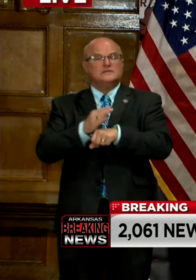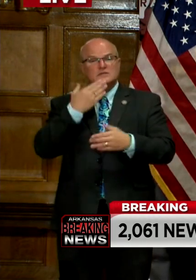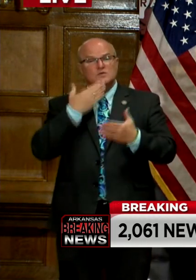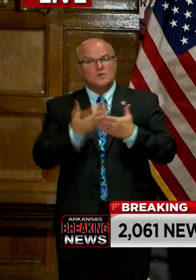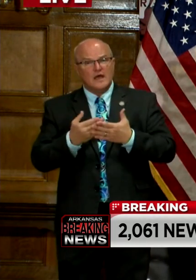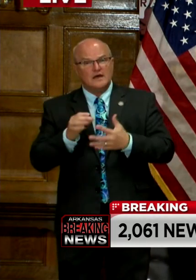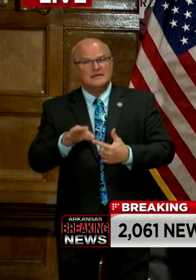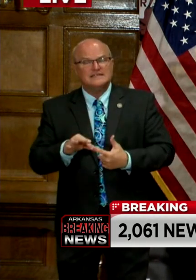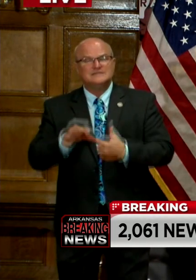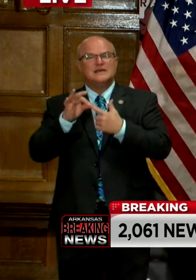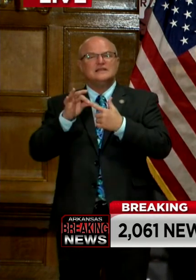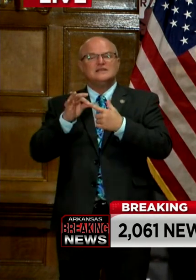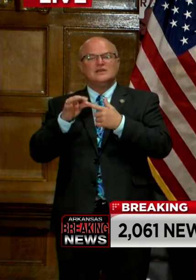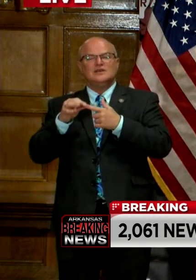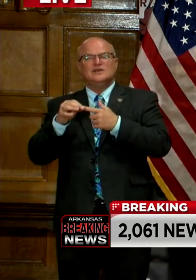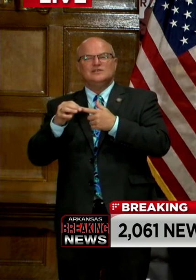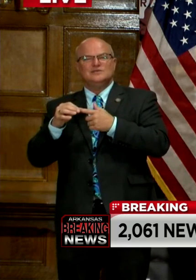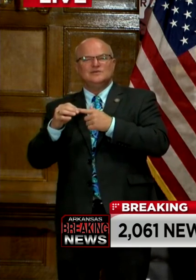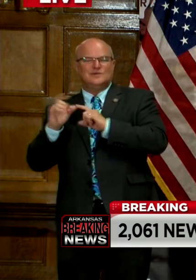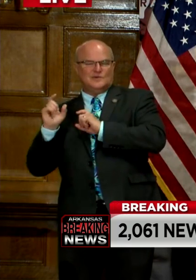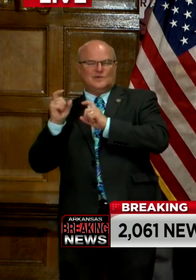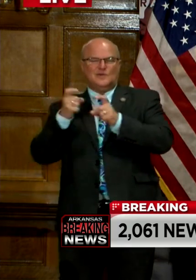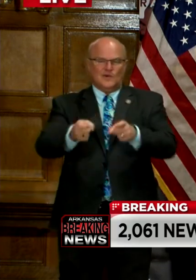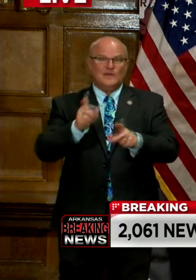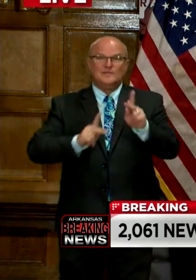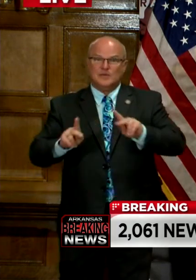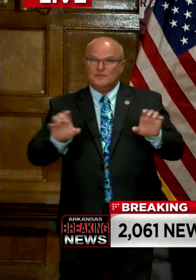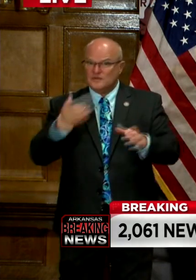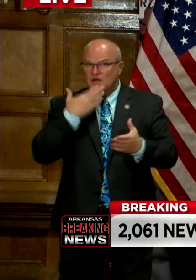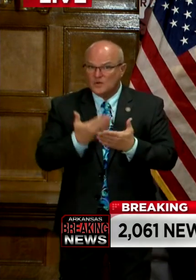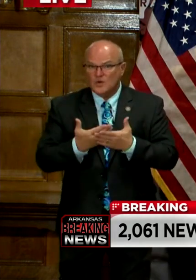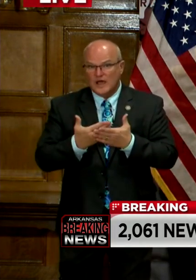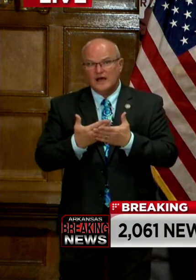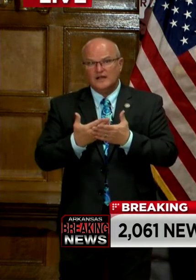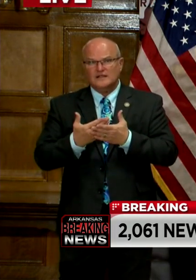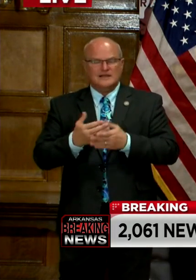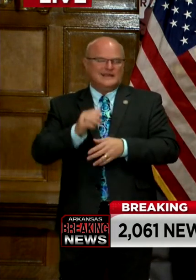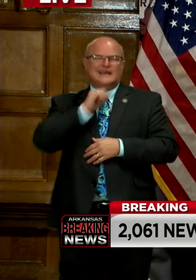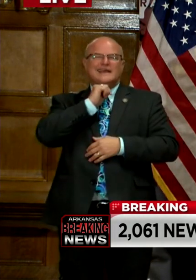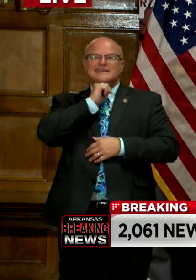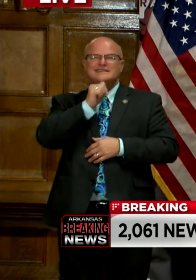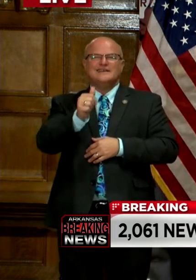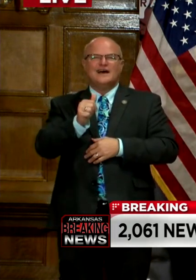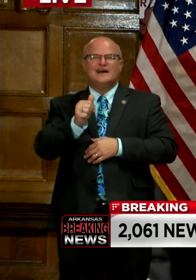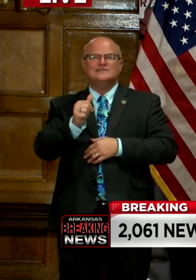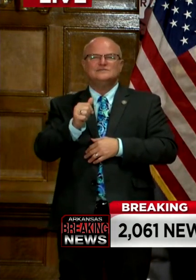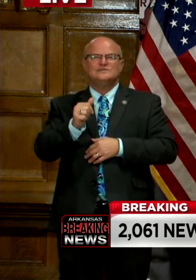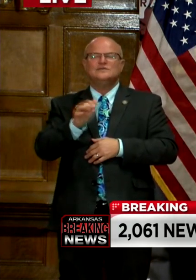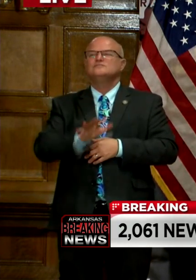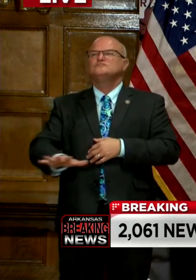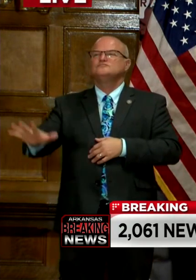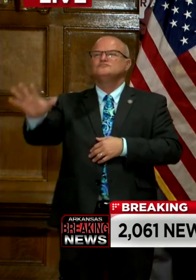GUIDELINE, AND INSIST UPON COMPLIANCE AND THEY ARE WORKING HARD IN THAT AREA AND WE WANT OUR BUSINESSES TO DO WELL AND